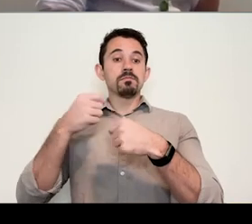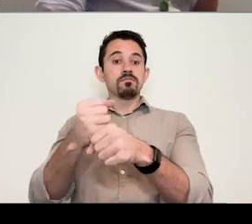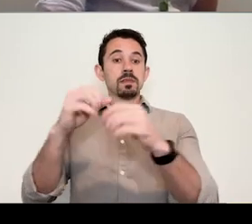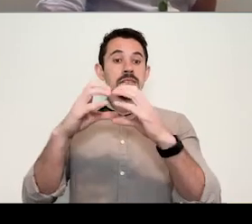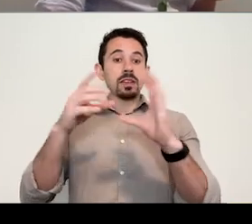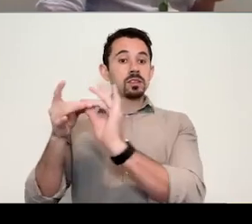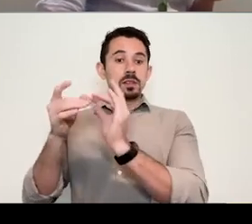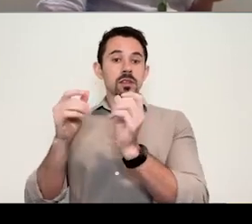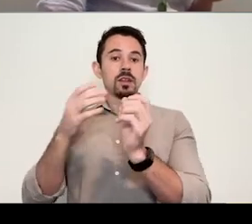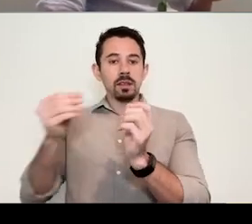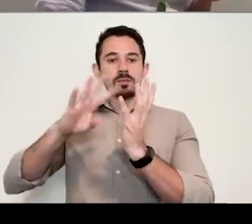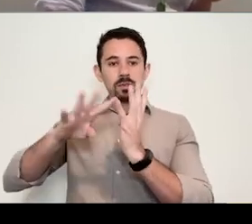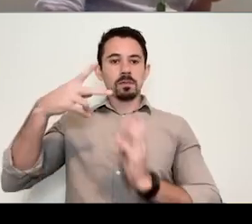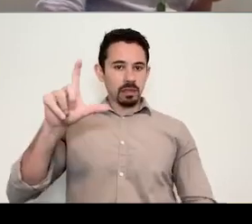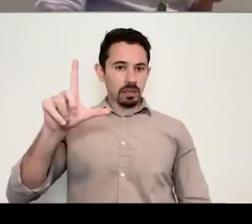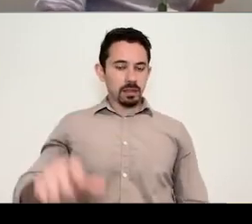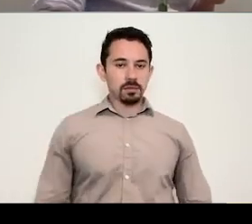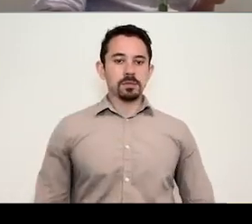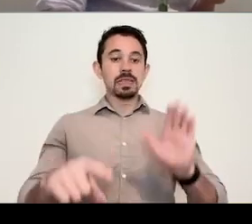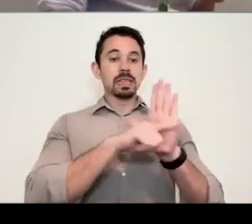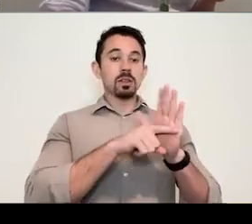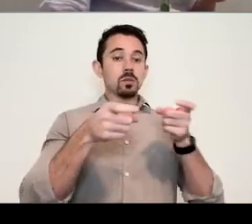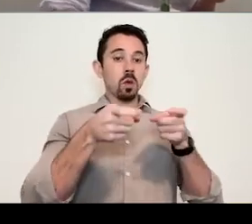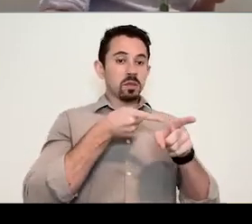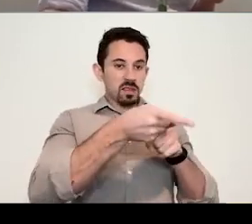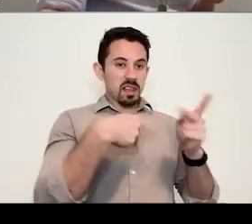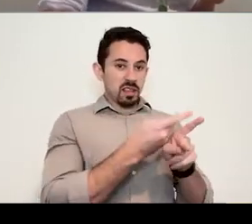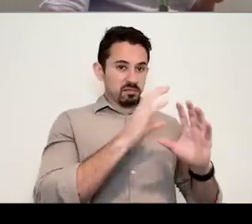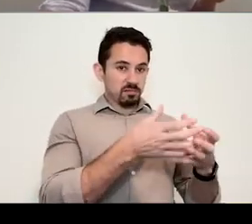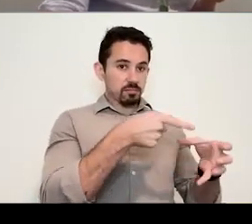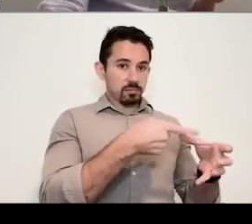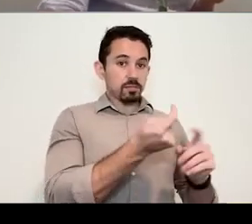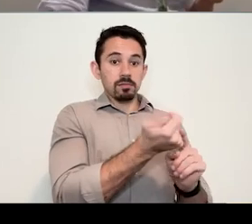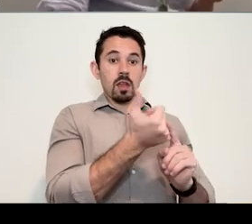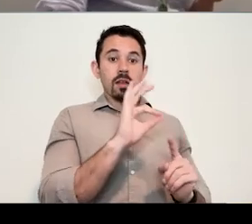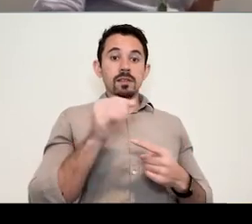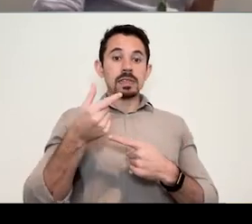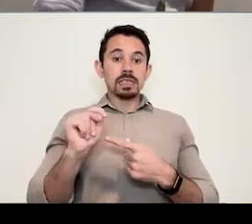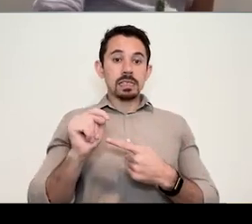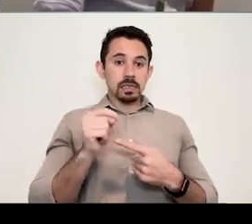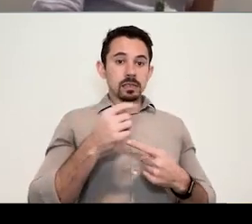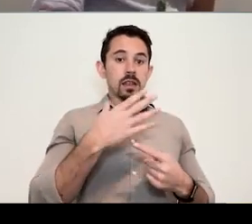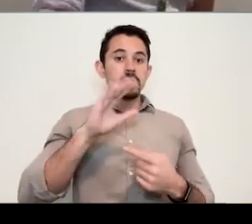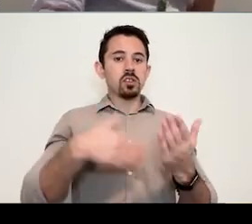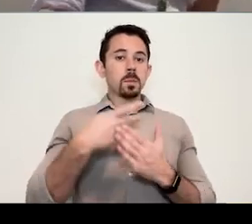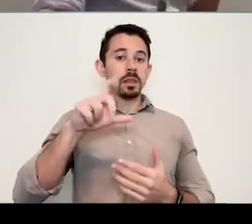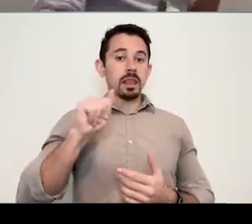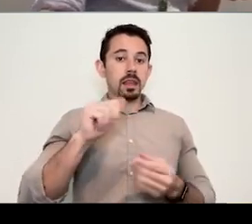The wild type form cell associated and secreted Pel. The negative control strain,